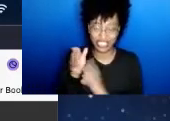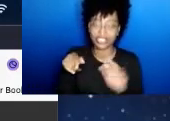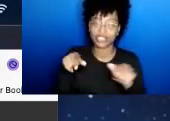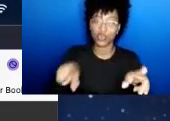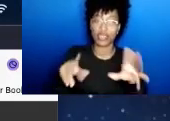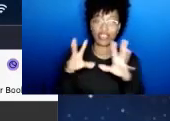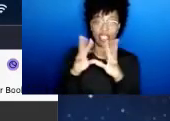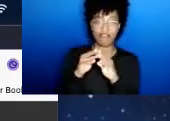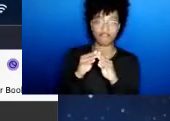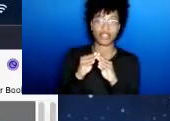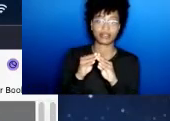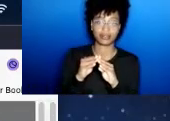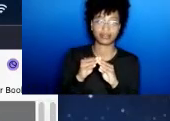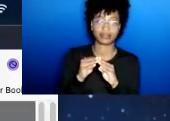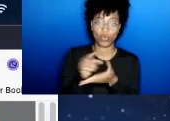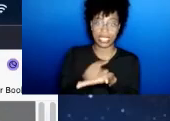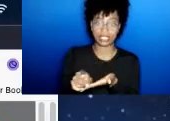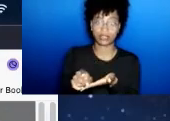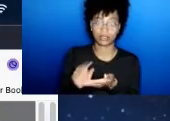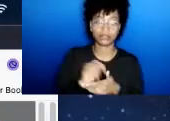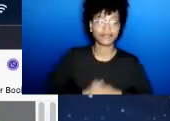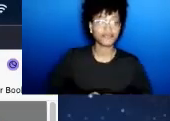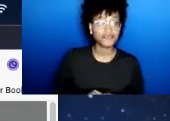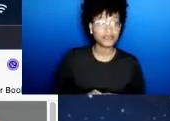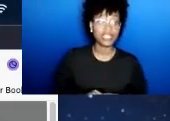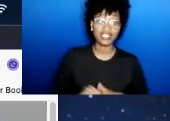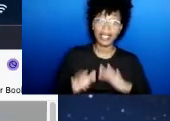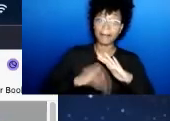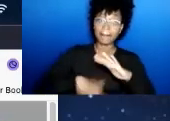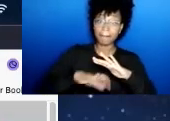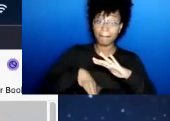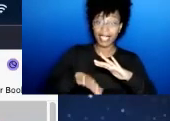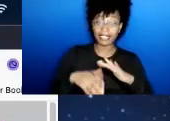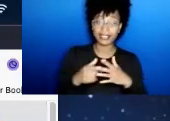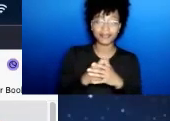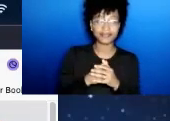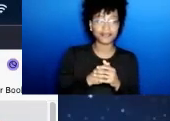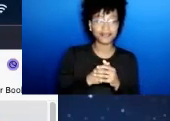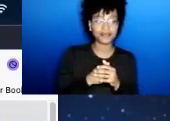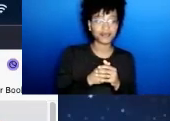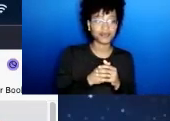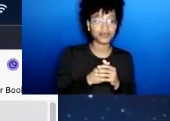itself. 06:32:04 The basic component of the experience